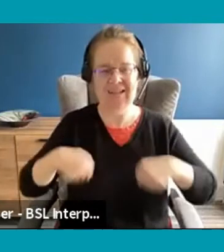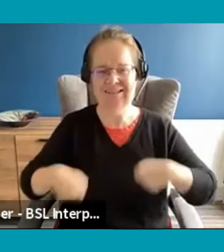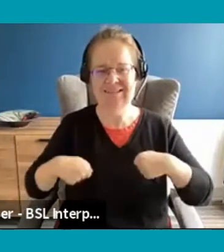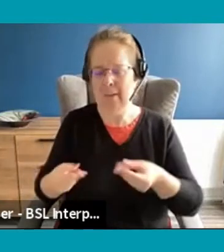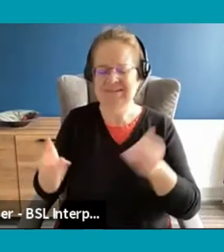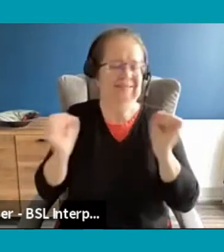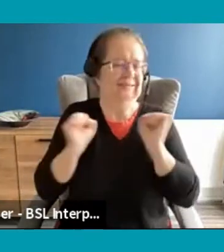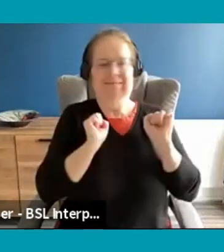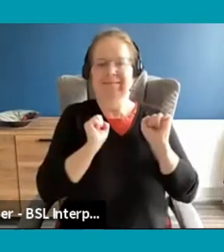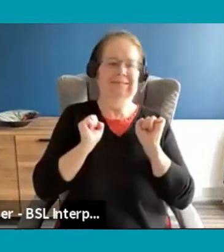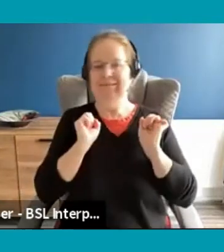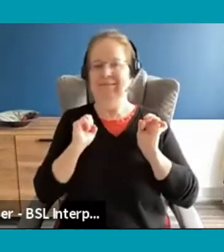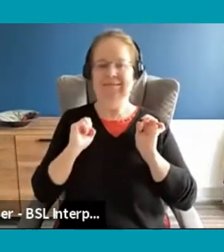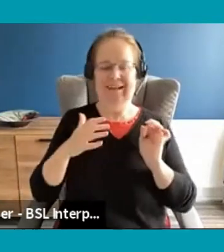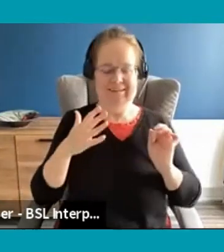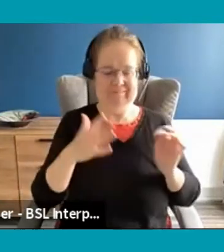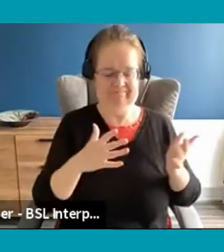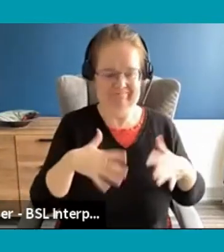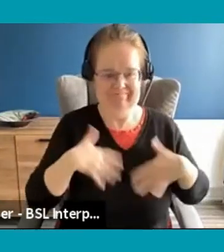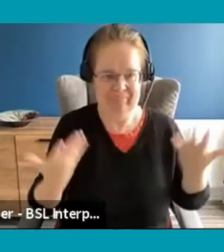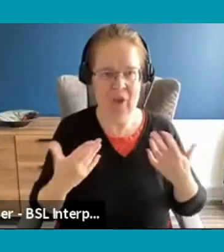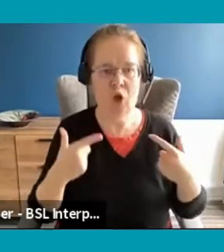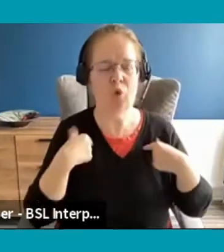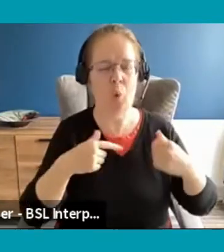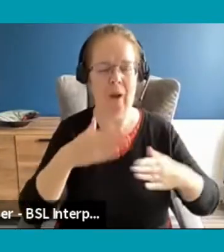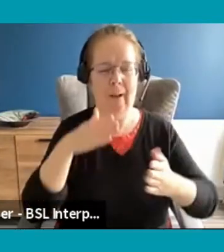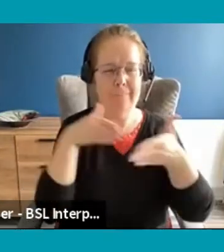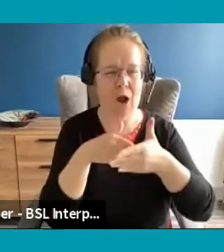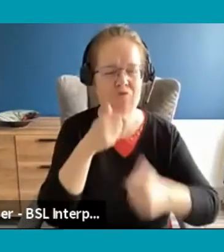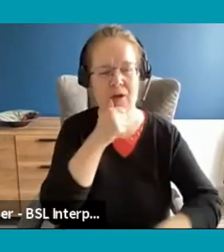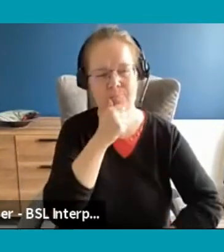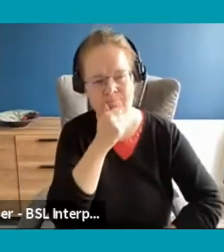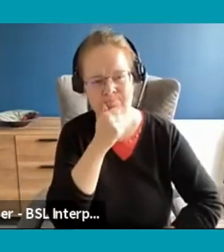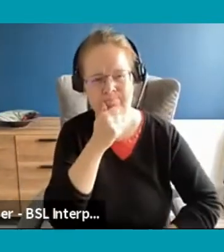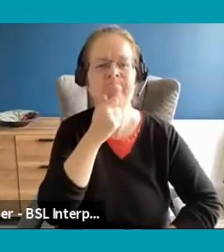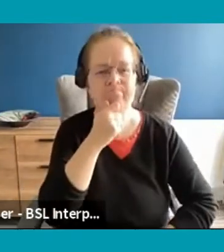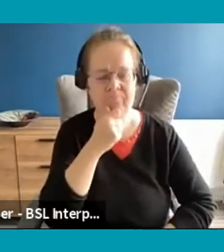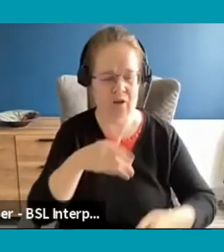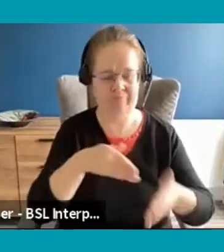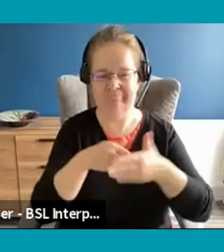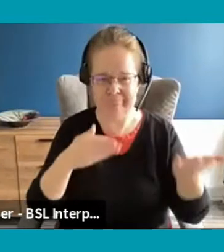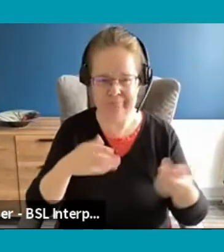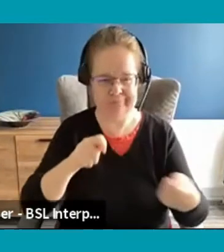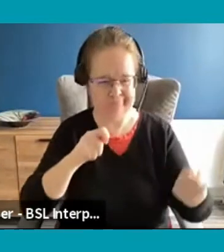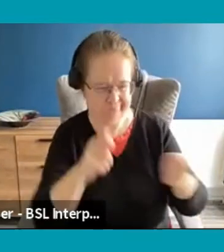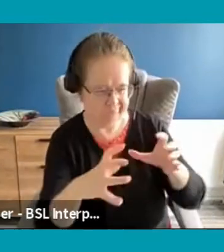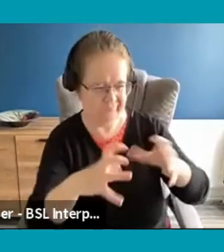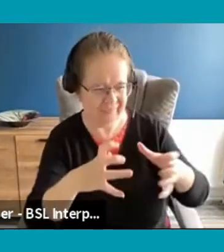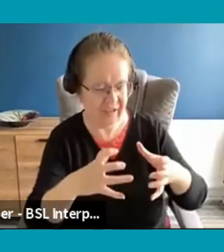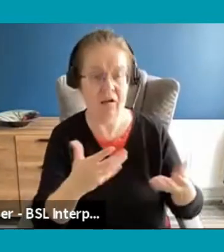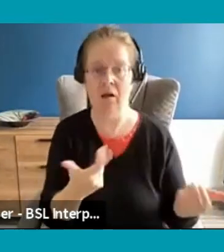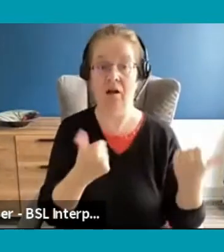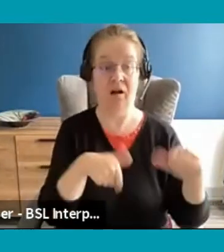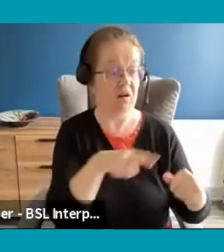that barrier and find a compromise and a way forward and and and Mitch was happy after that as well as we, so you know,